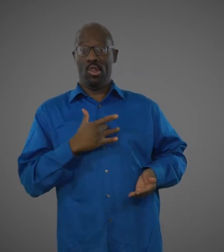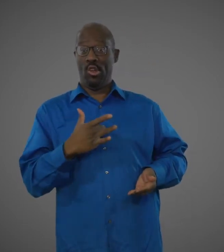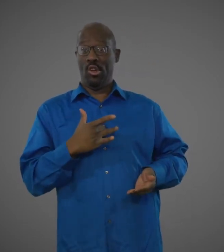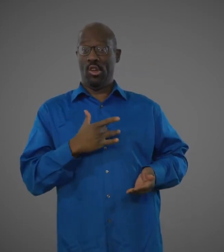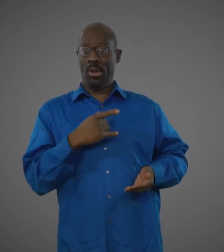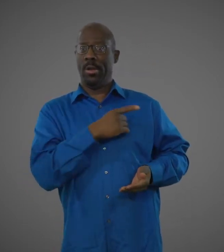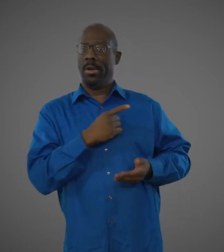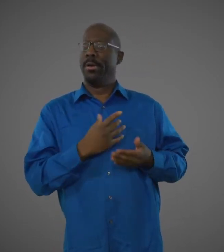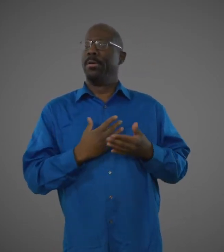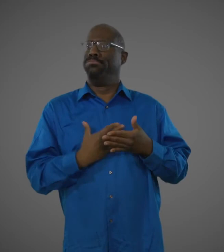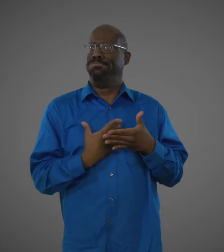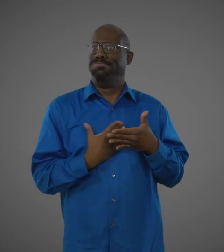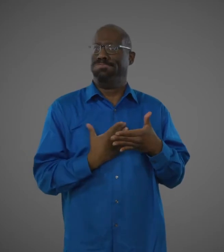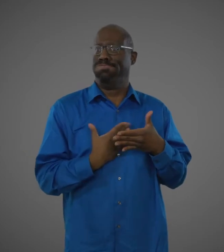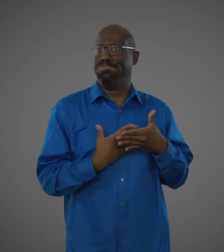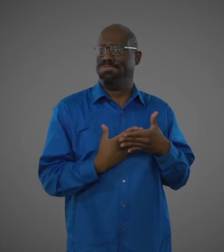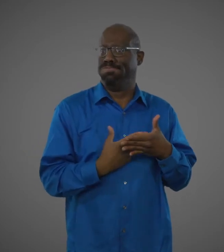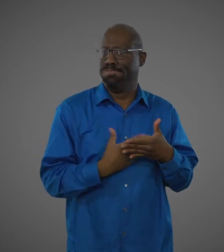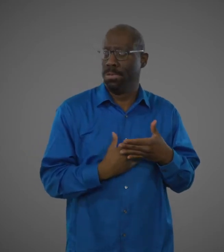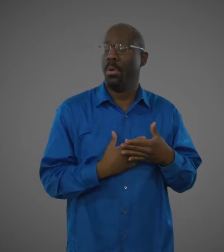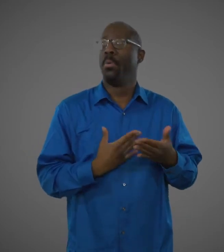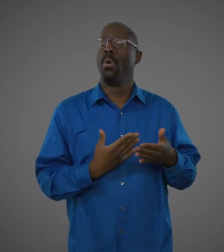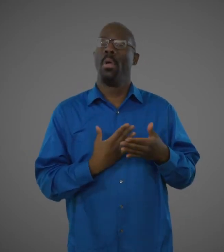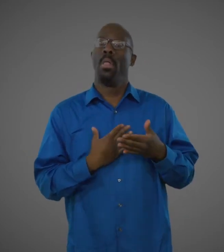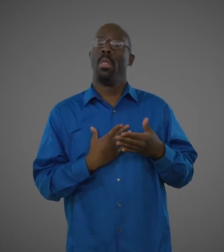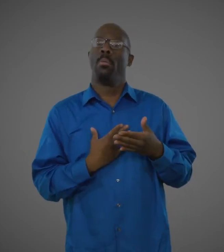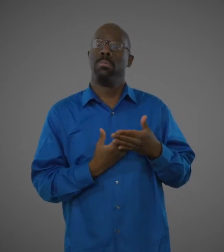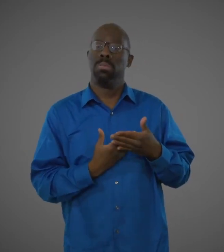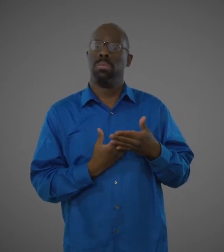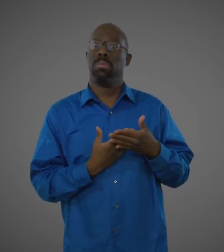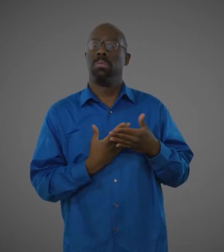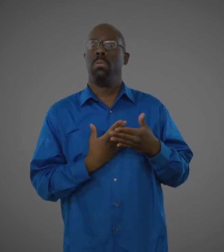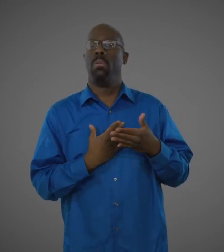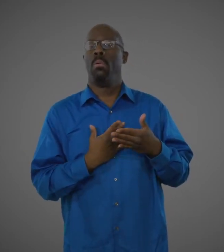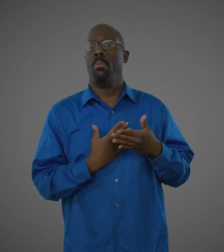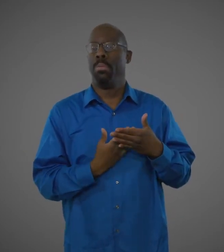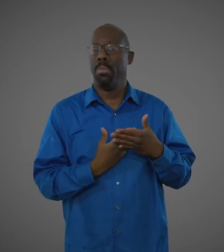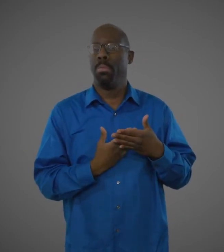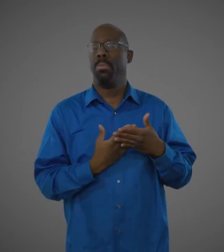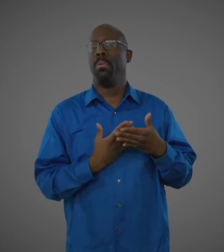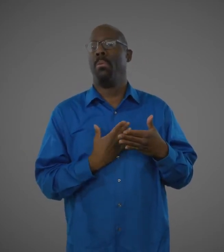down because the heartbeat is too fast or too slow.